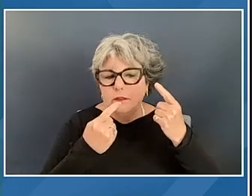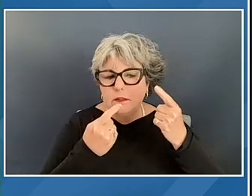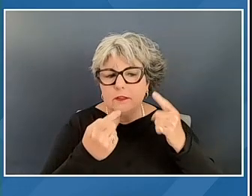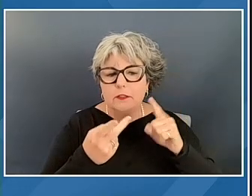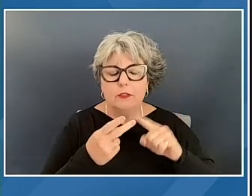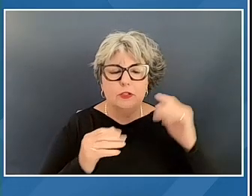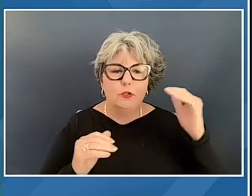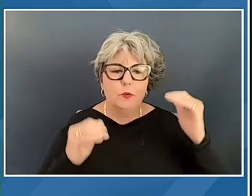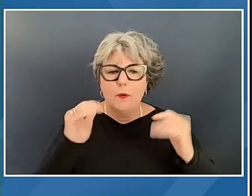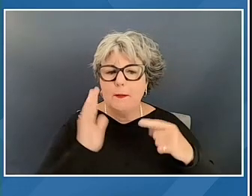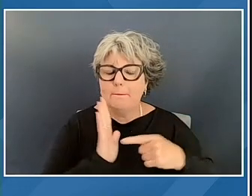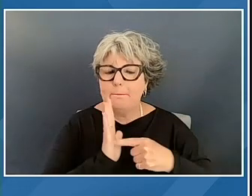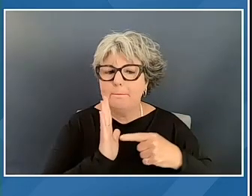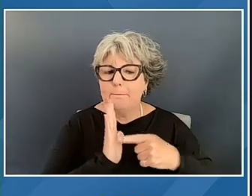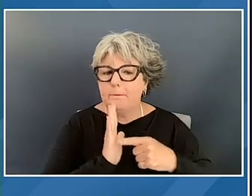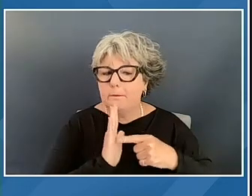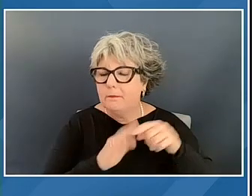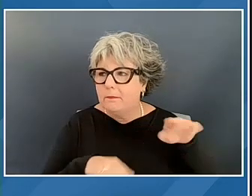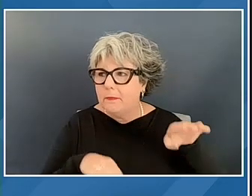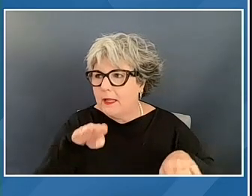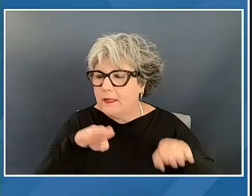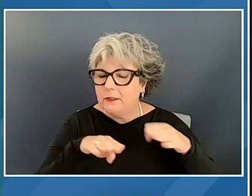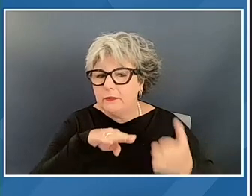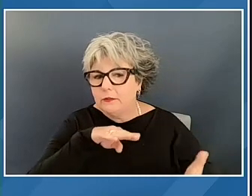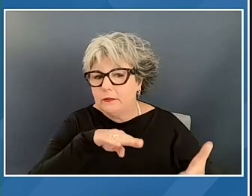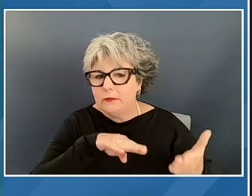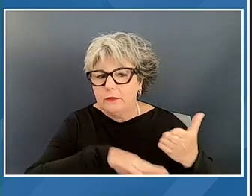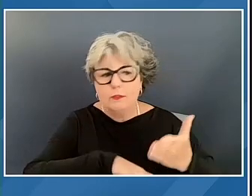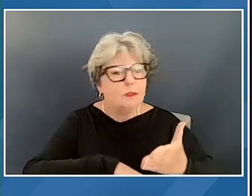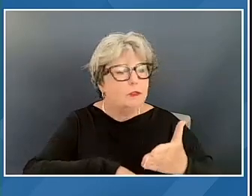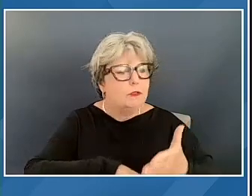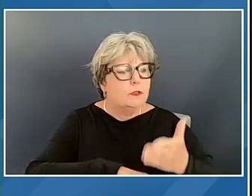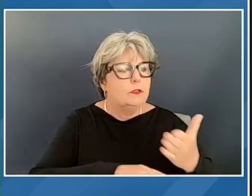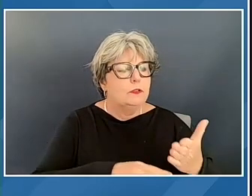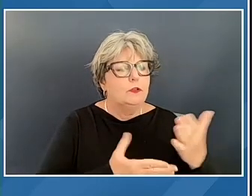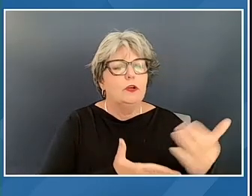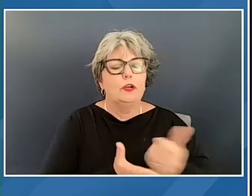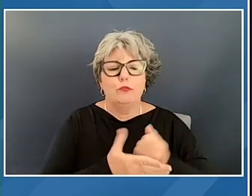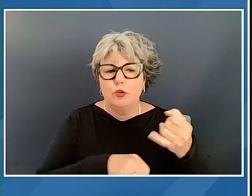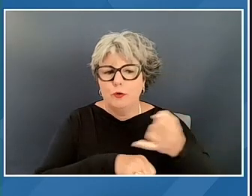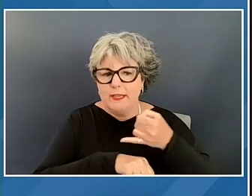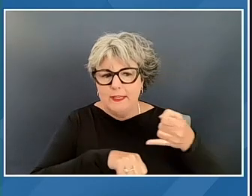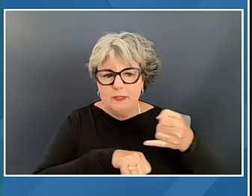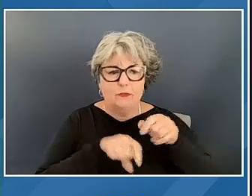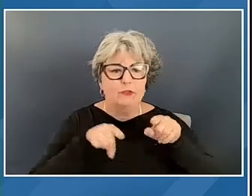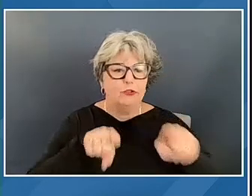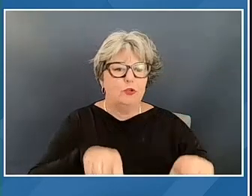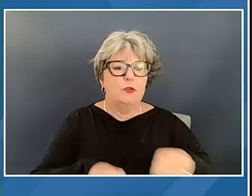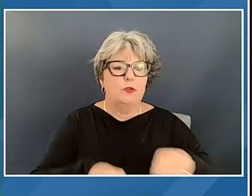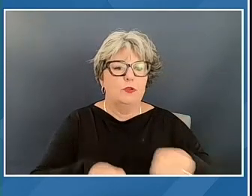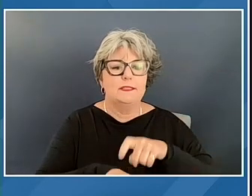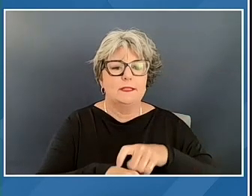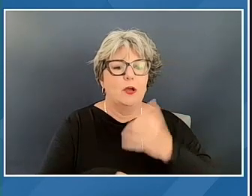continuing to accrue interest during these time periods when errors were made, that